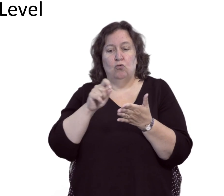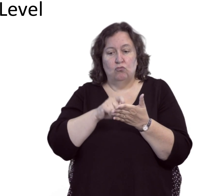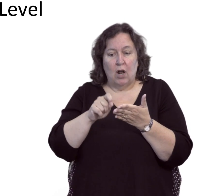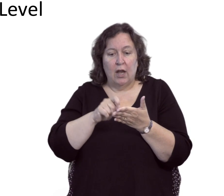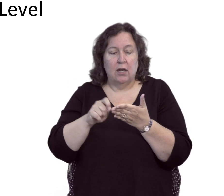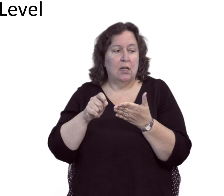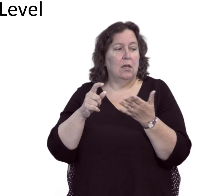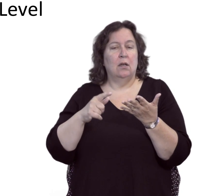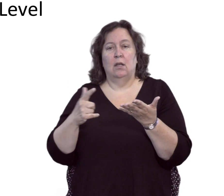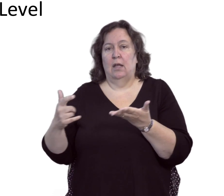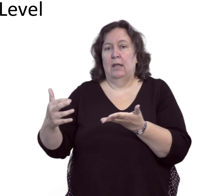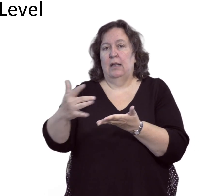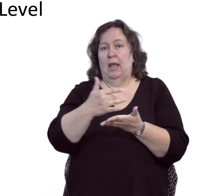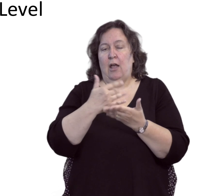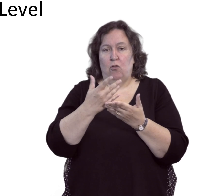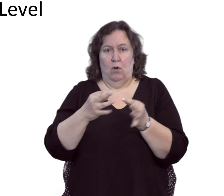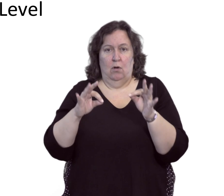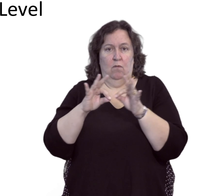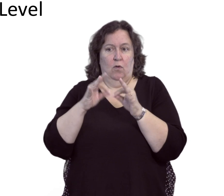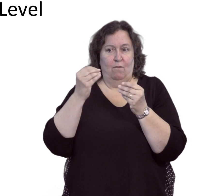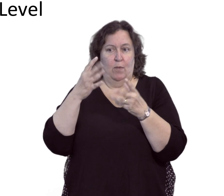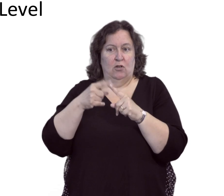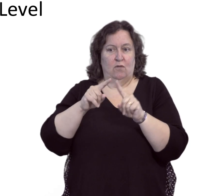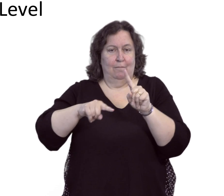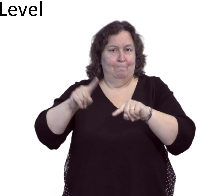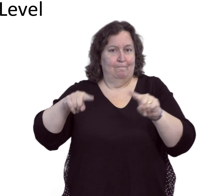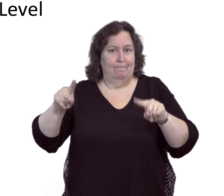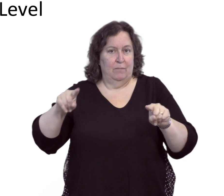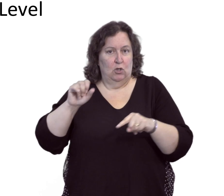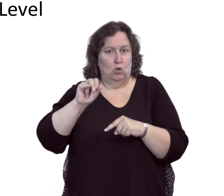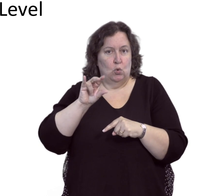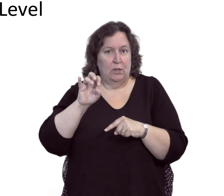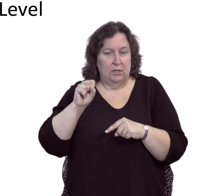writing and gathering relevant information from multiple sources.